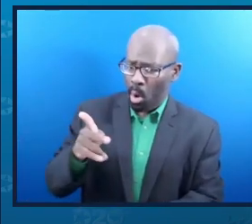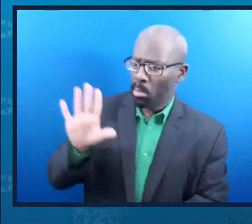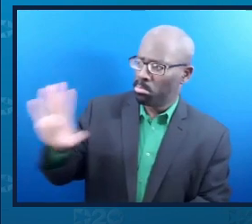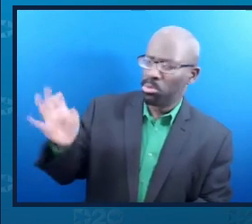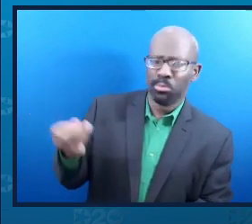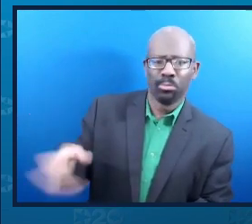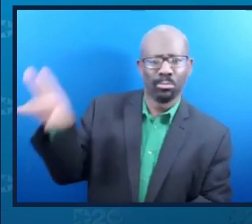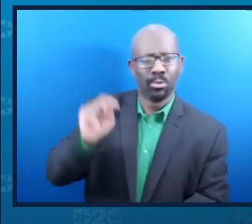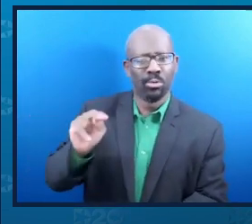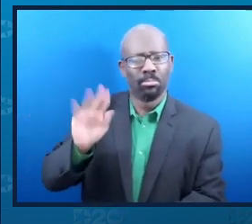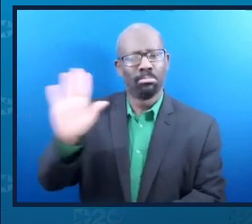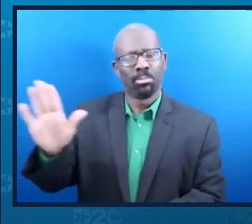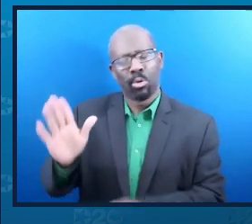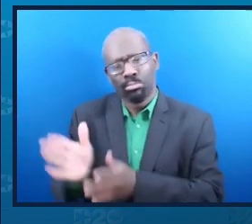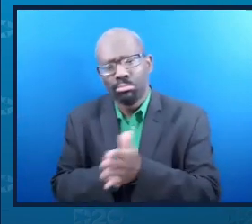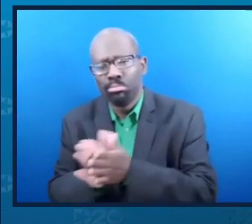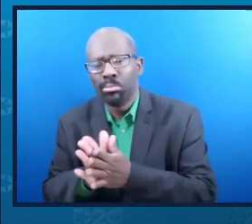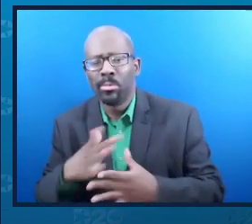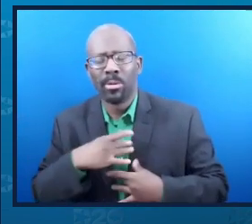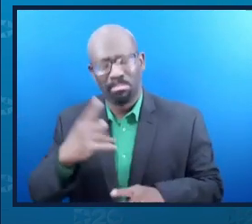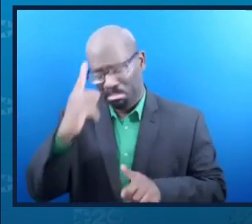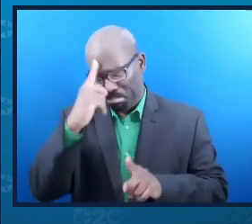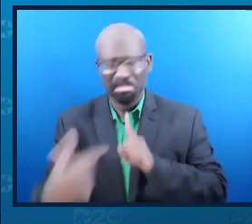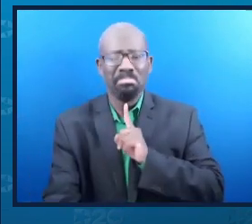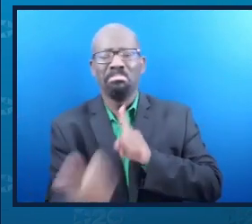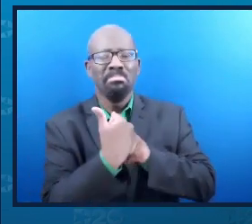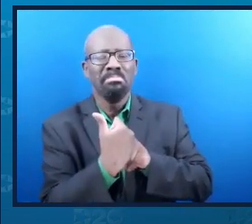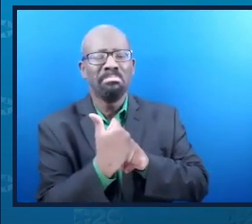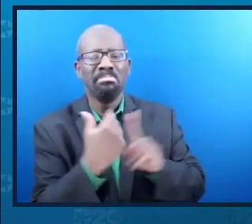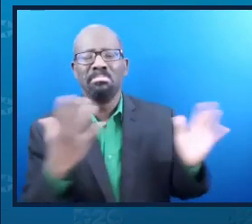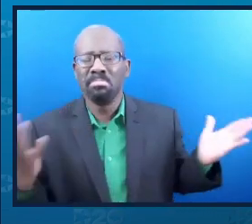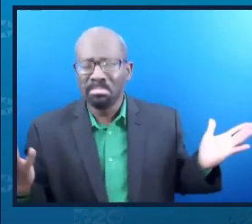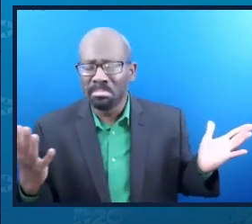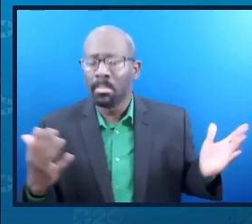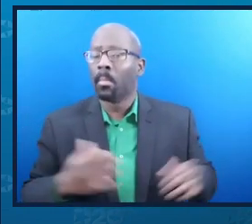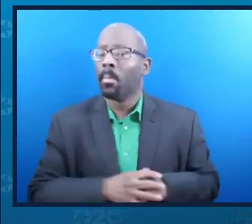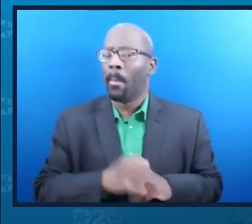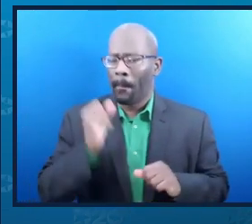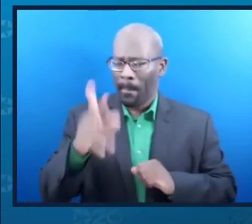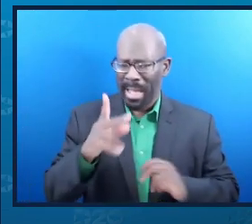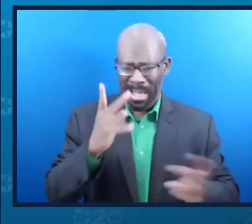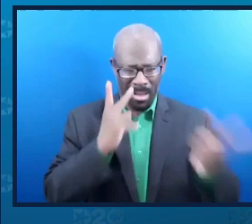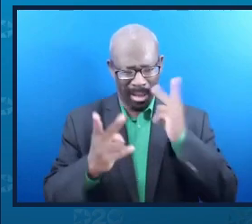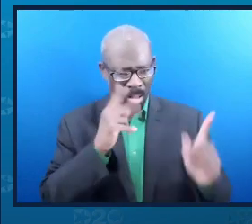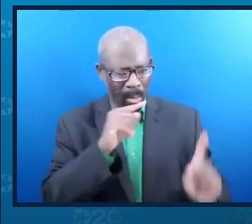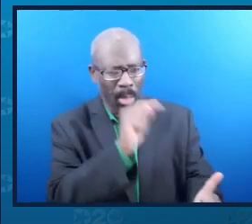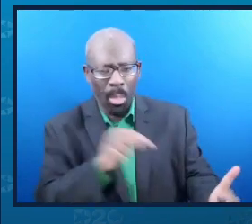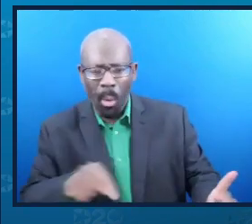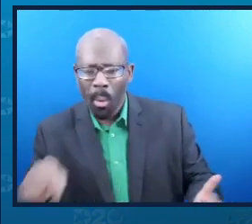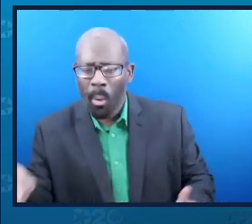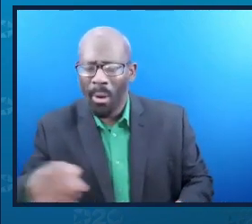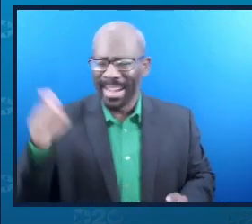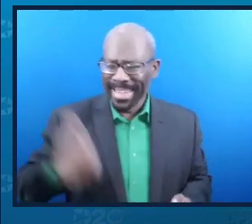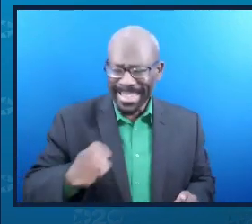THE HUE-TY IN A CHILD RIPPED FROM HER PARENTS AT THE BOARD